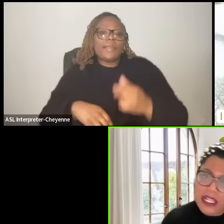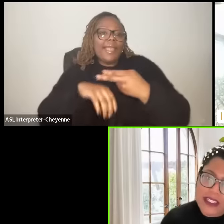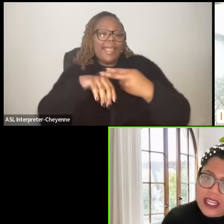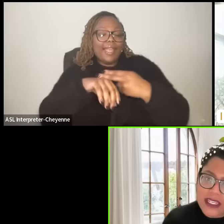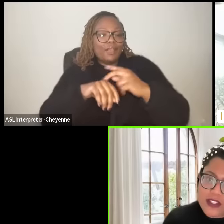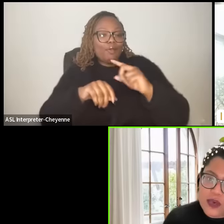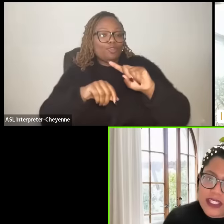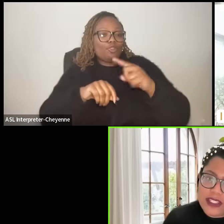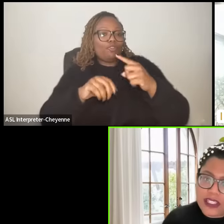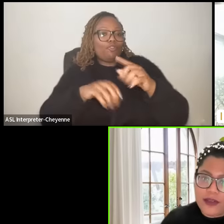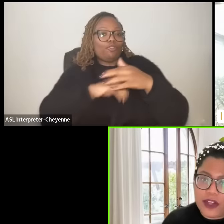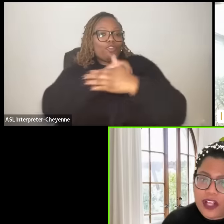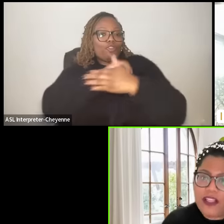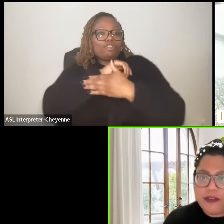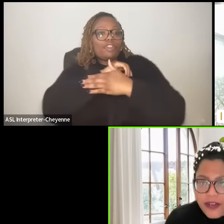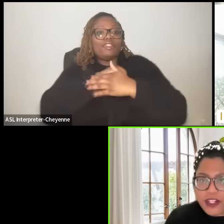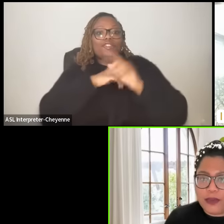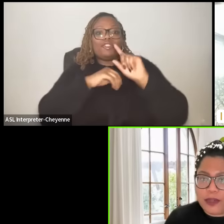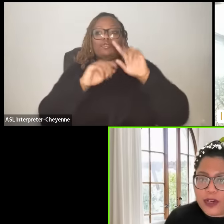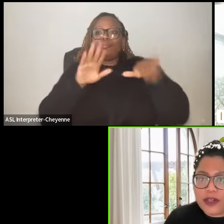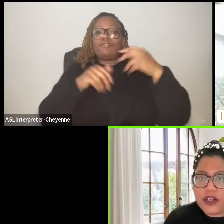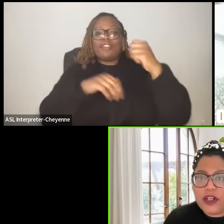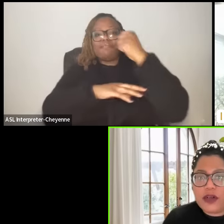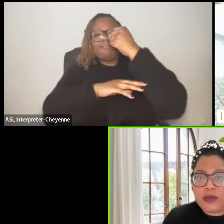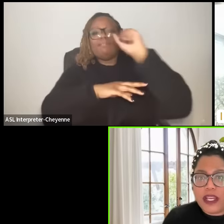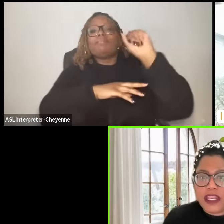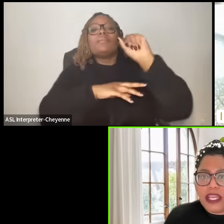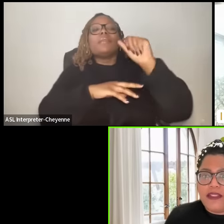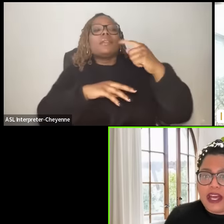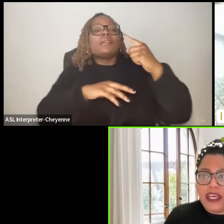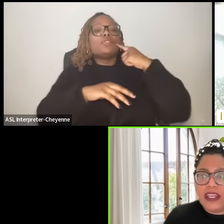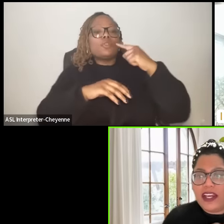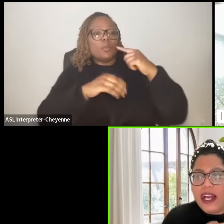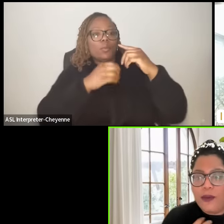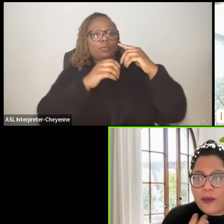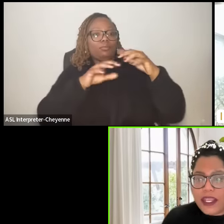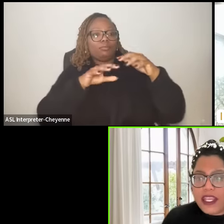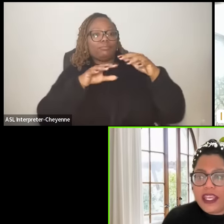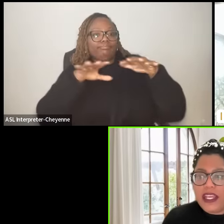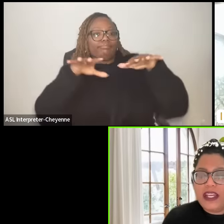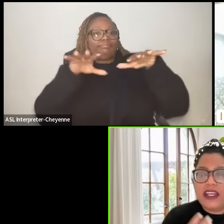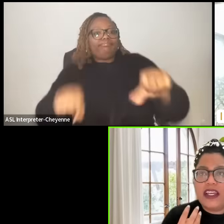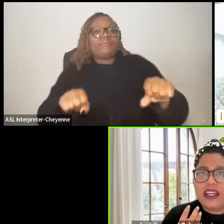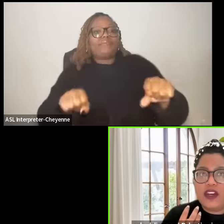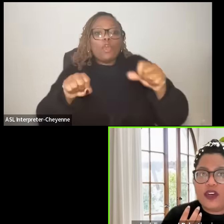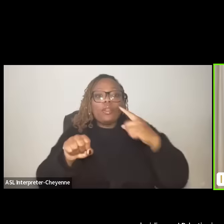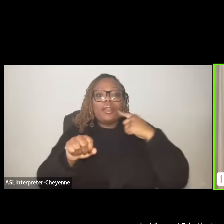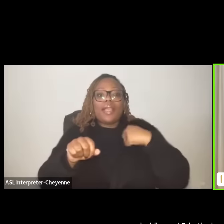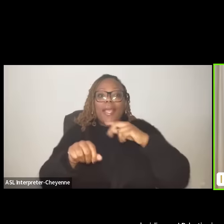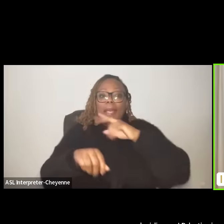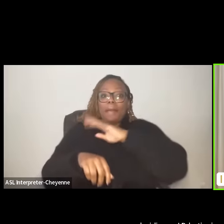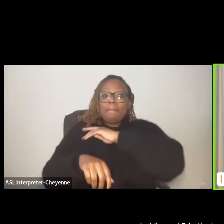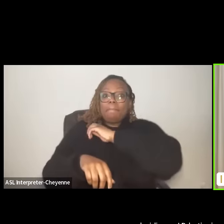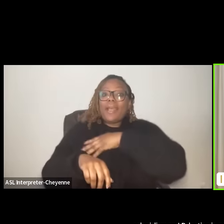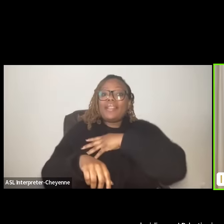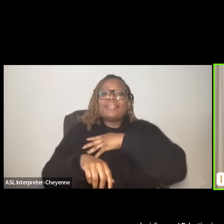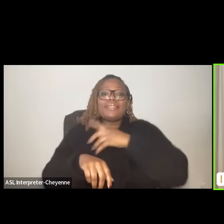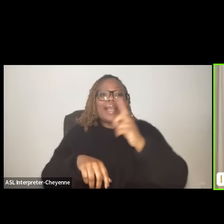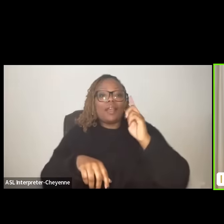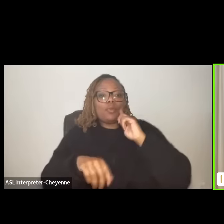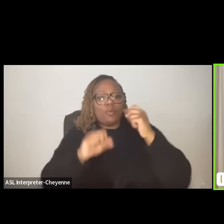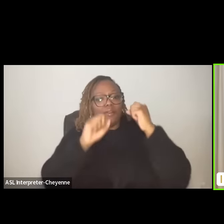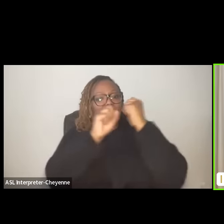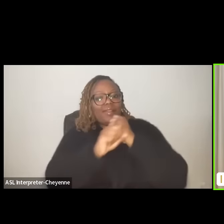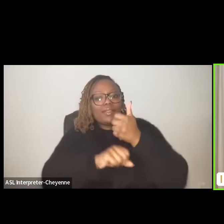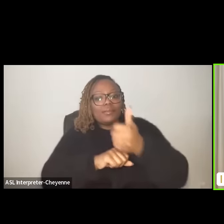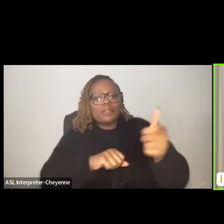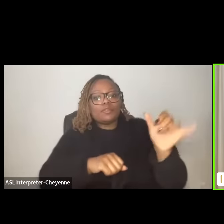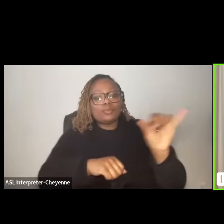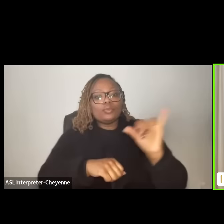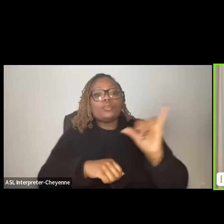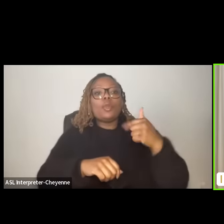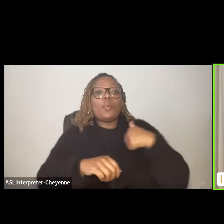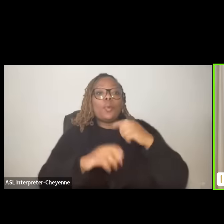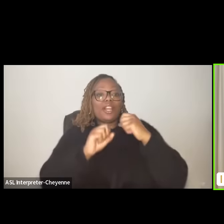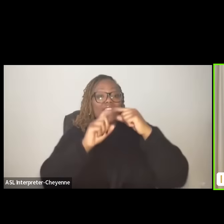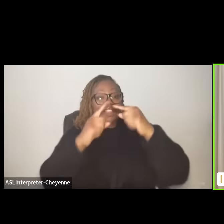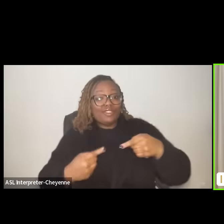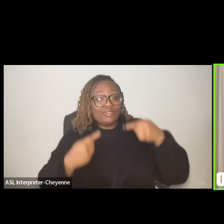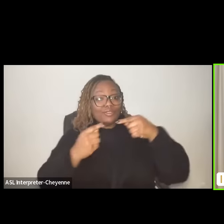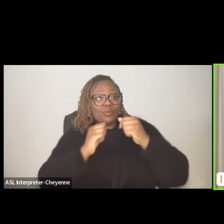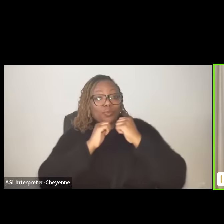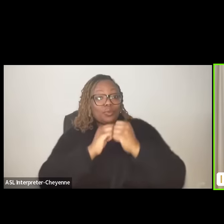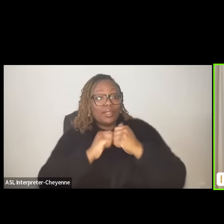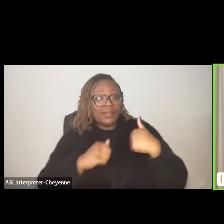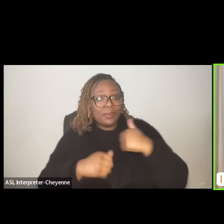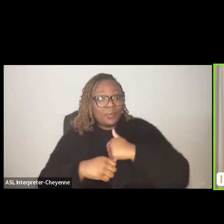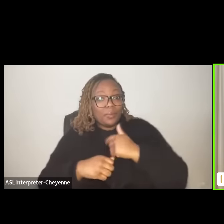palestin is going to deliver the final blow right and that we are in this struggle together um that